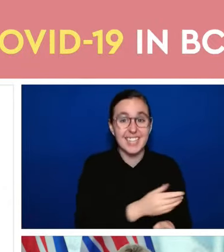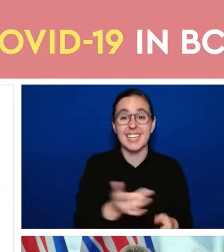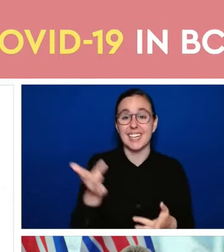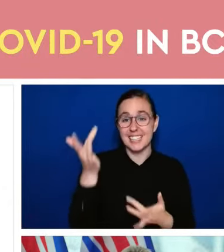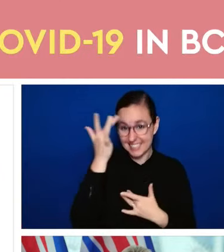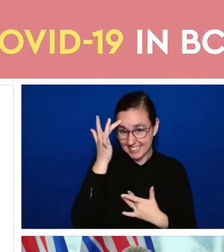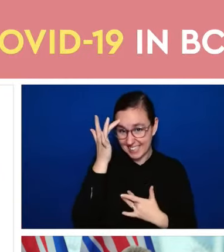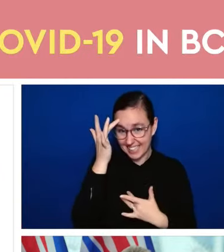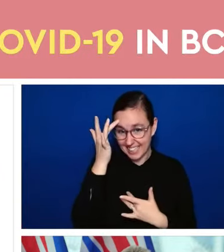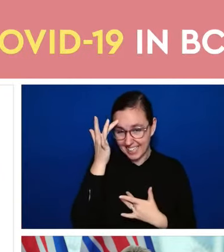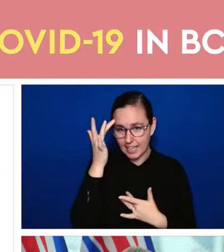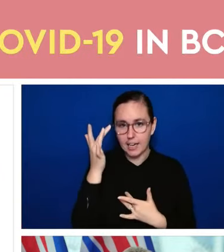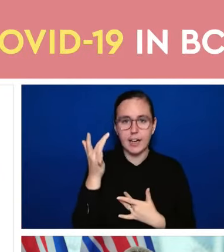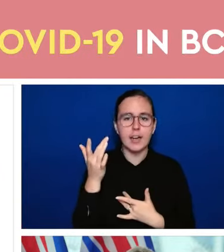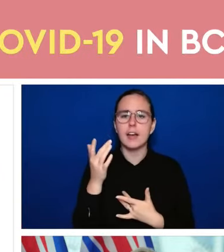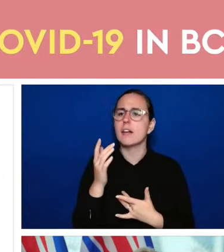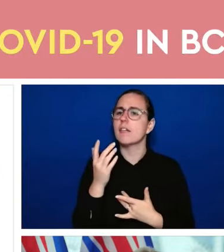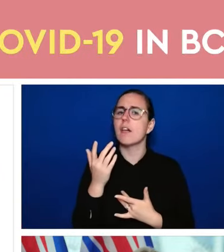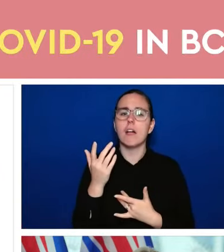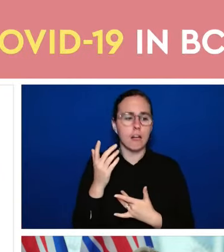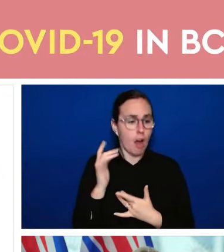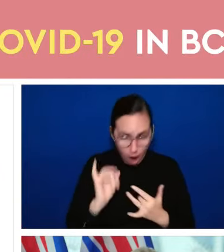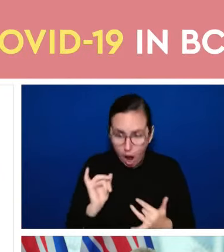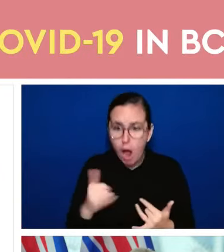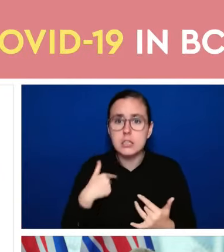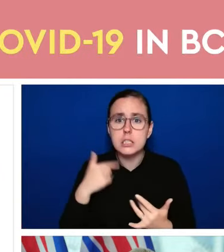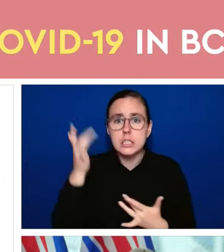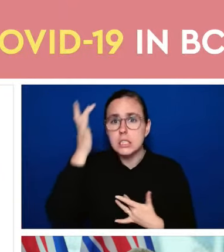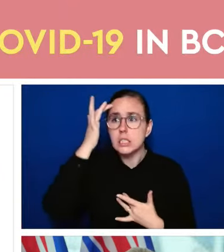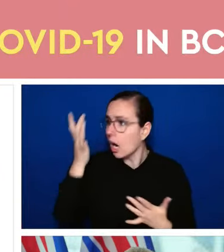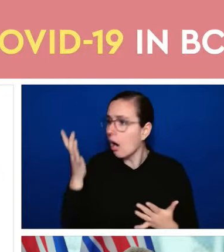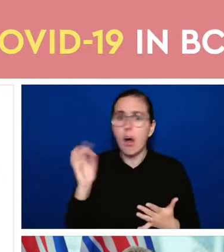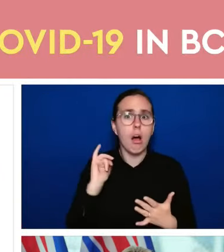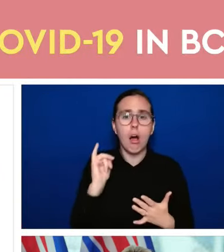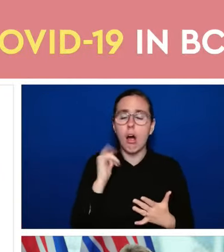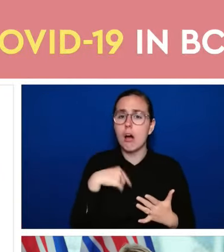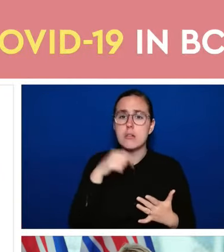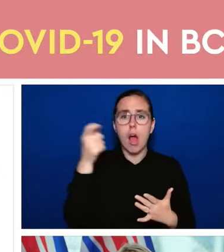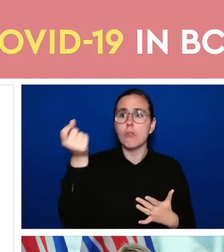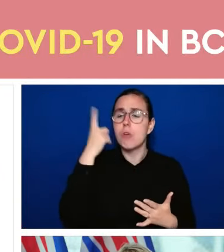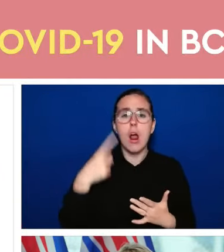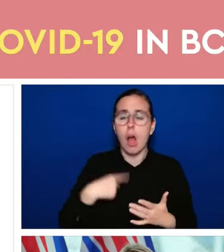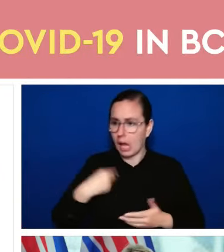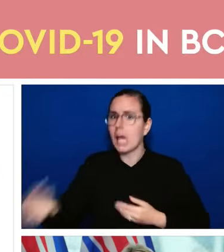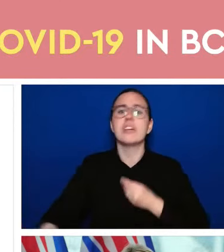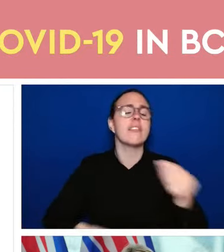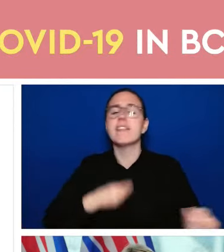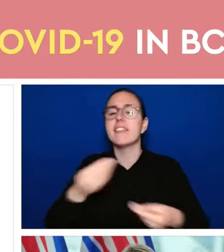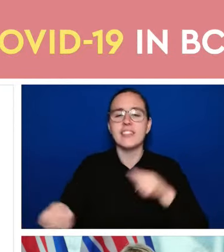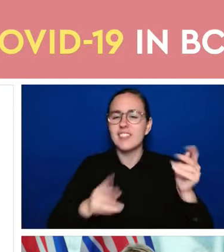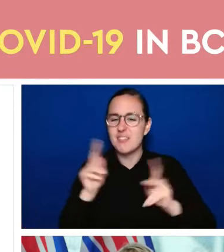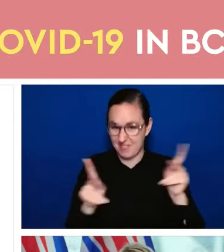easily to other people. And we've seen that reflected in the number of people who have